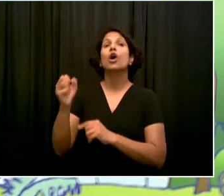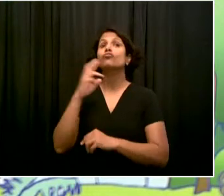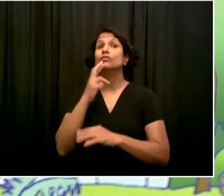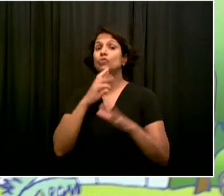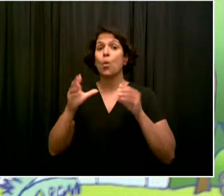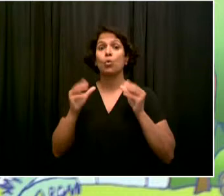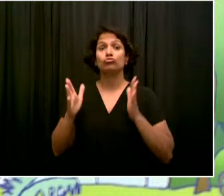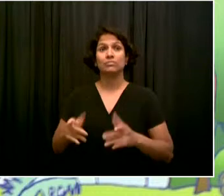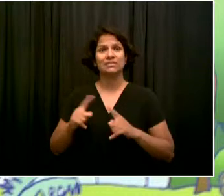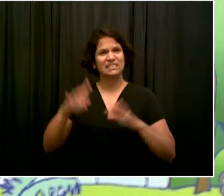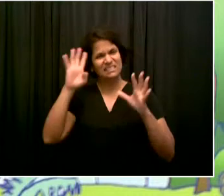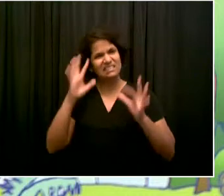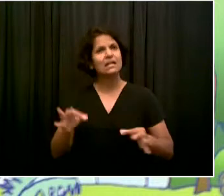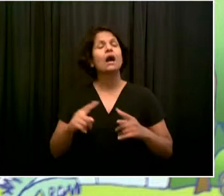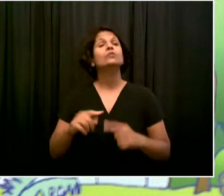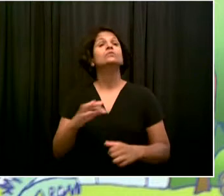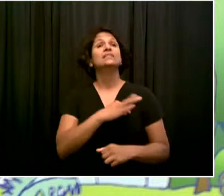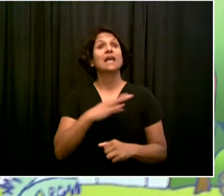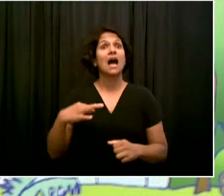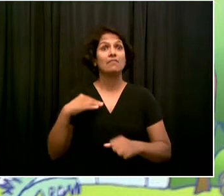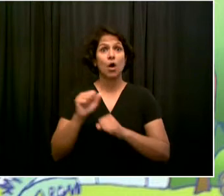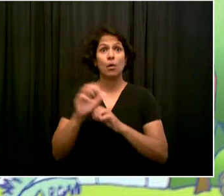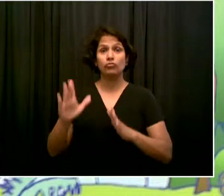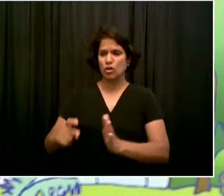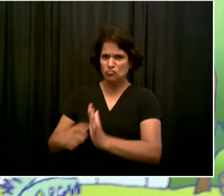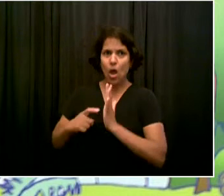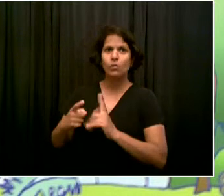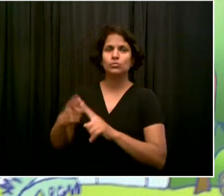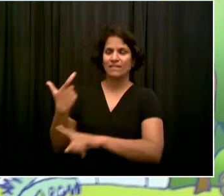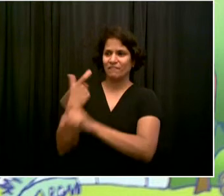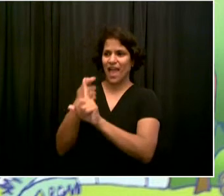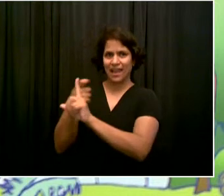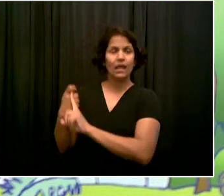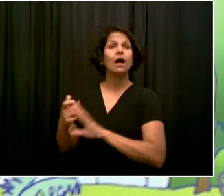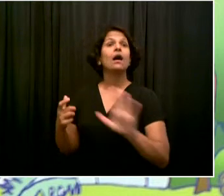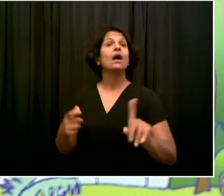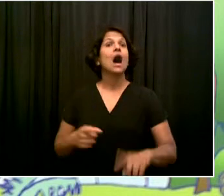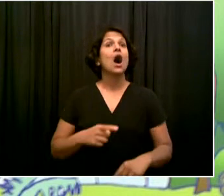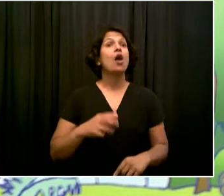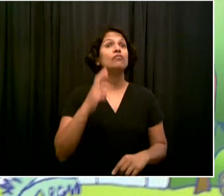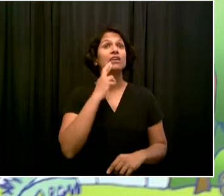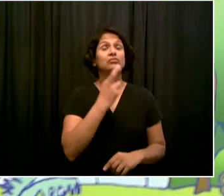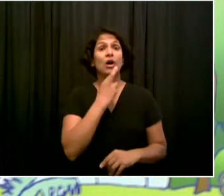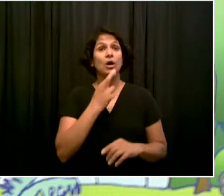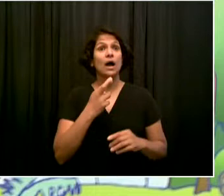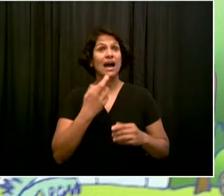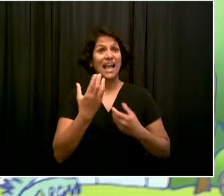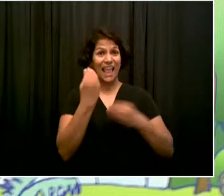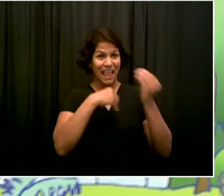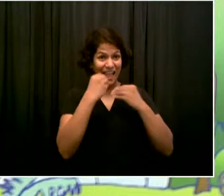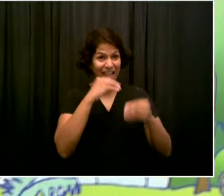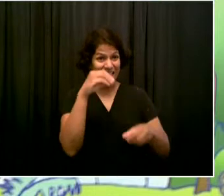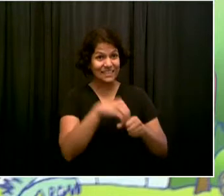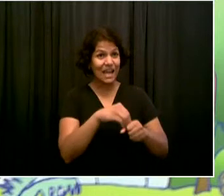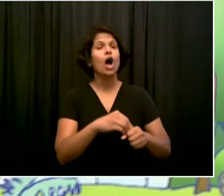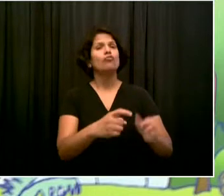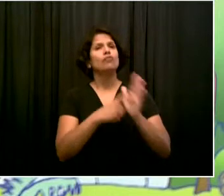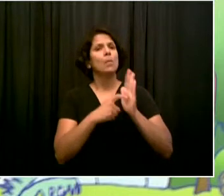HIS STAFF AND CUSTOMERS VACCINATED? PARTICULARLY FROM A PERSPECTIVE OF